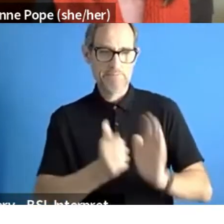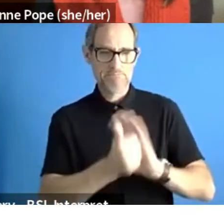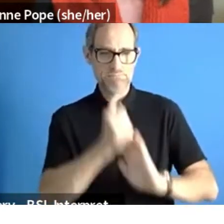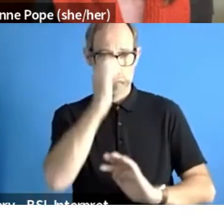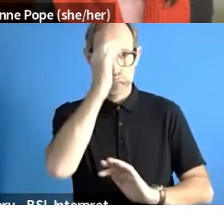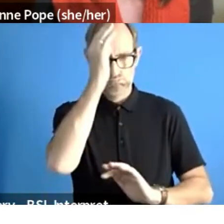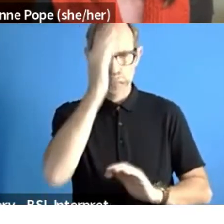It's worth